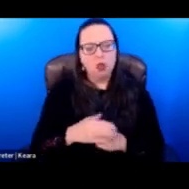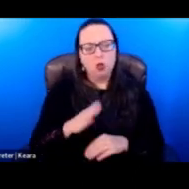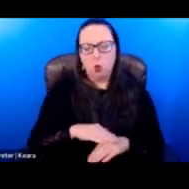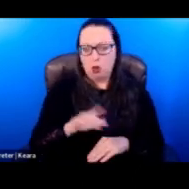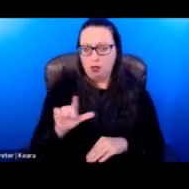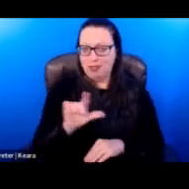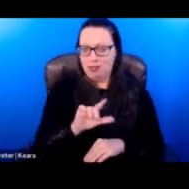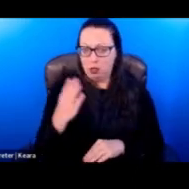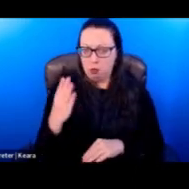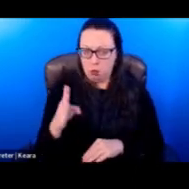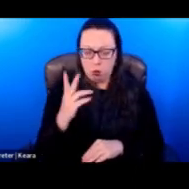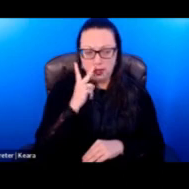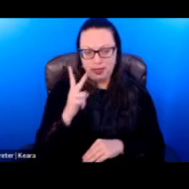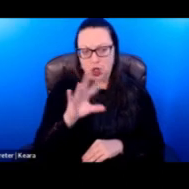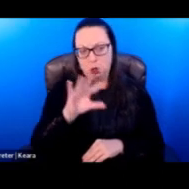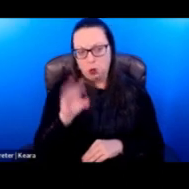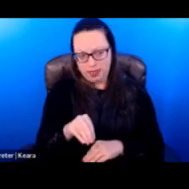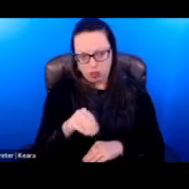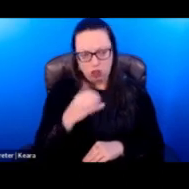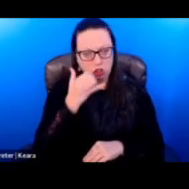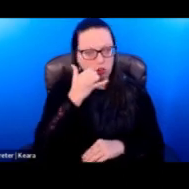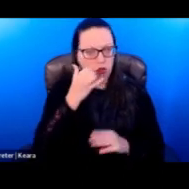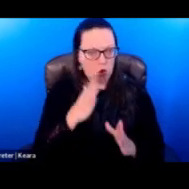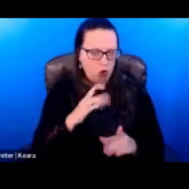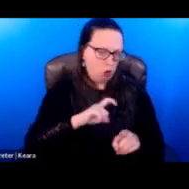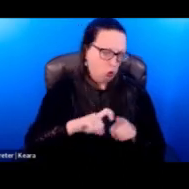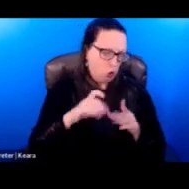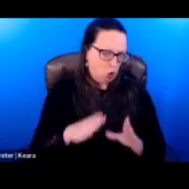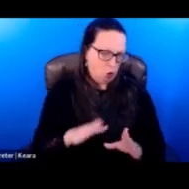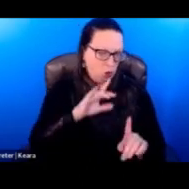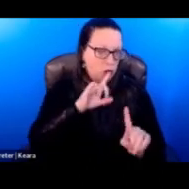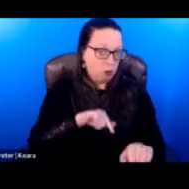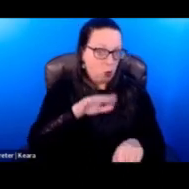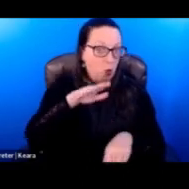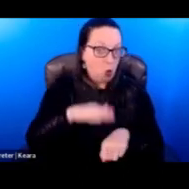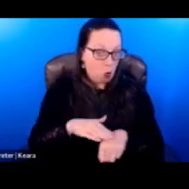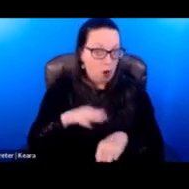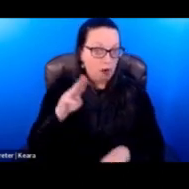percentage of callers who were on it who reported being on Medicaid. And you see that it's